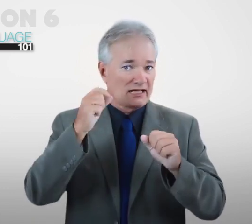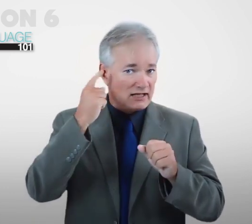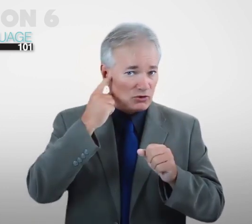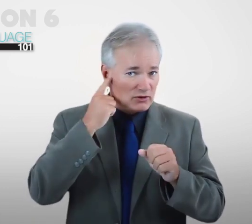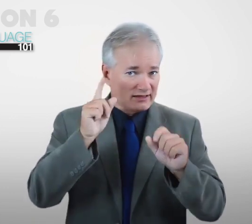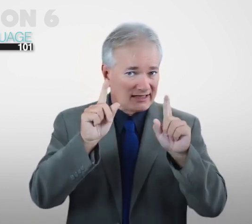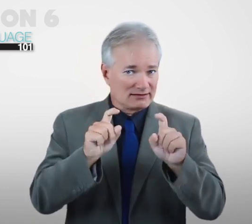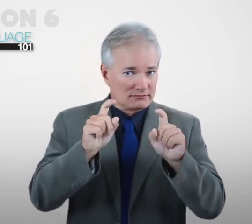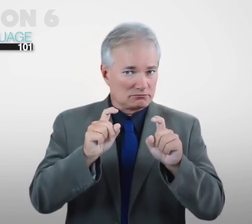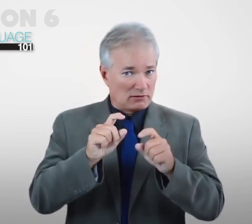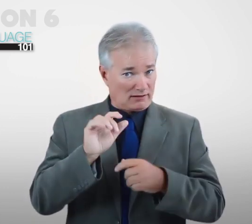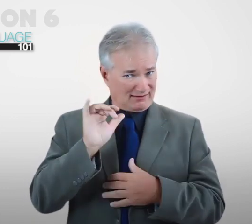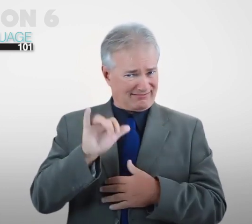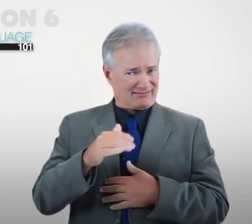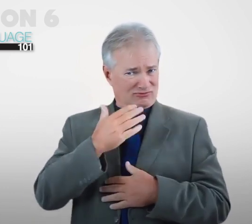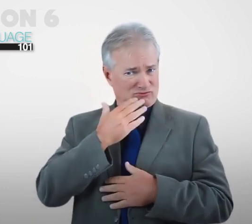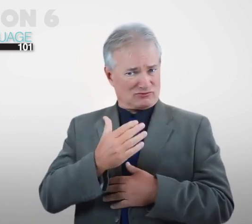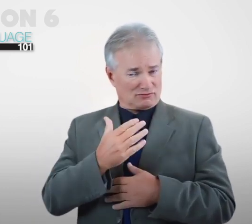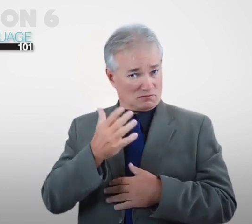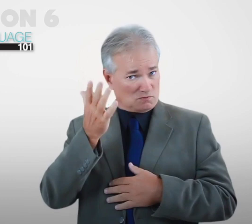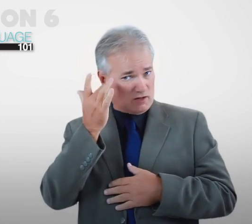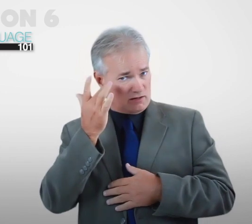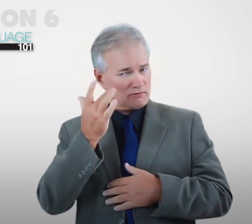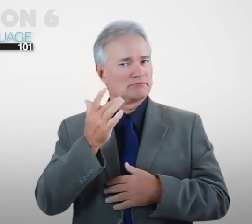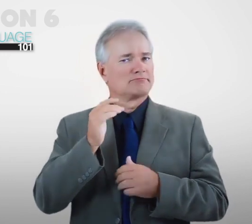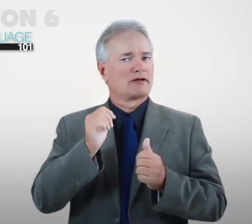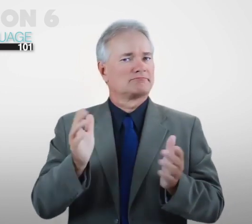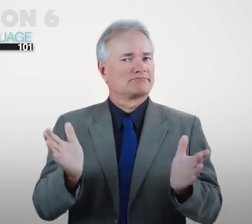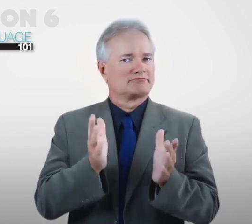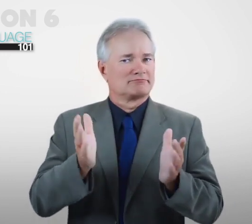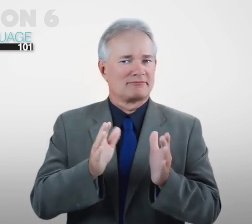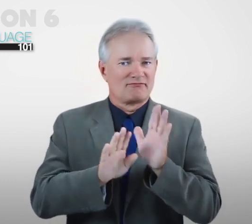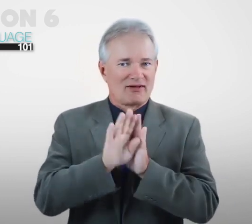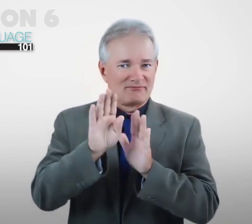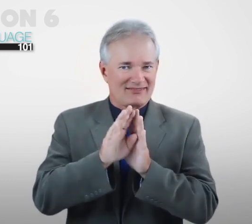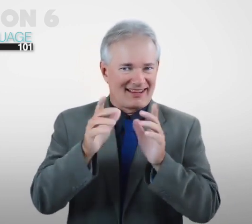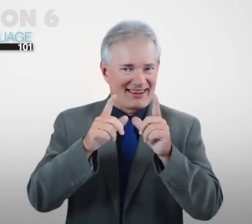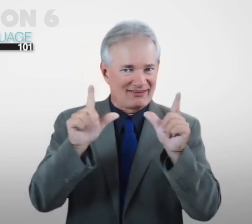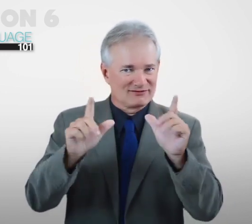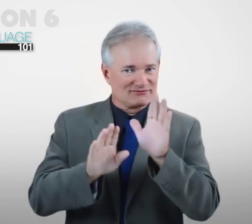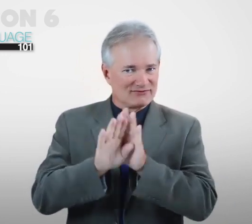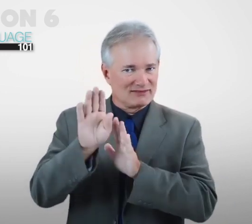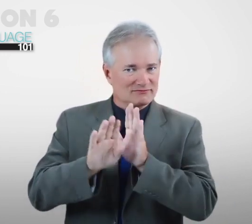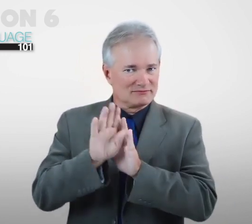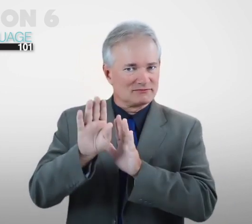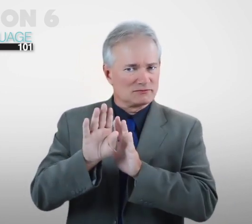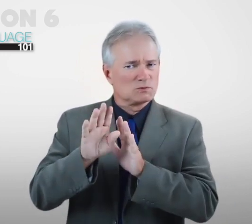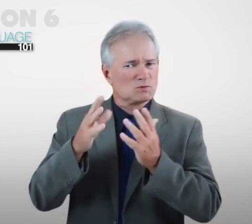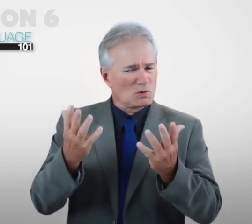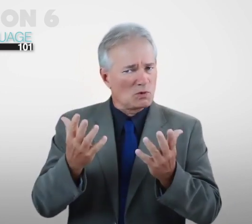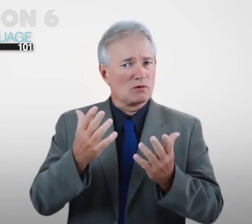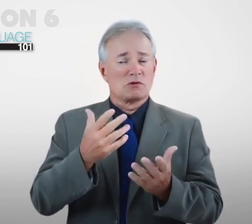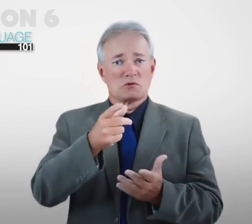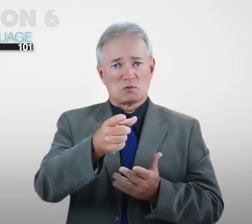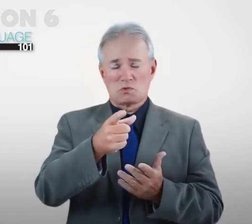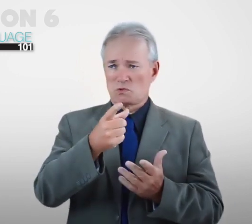now it's required to take a hearing test. And that's great because it really encourages that language development at an early age.